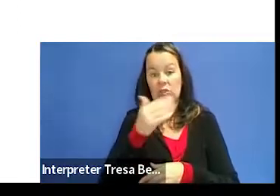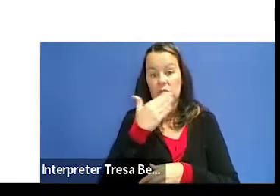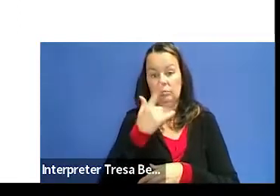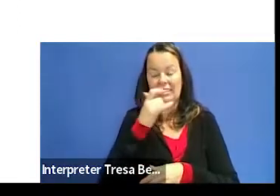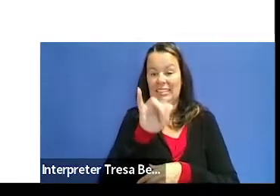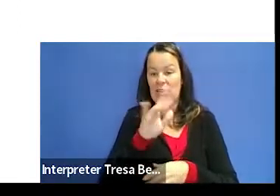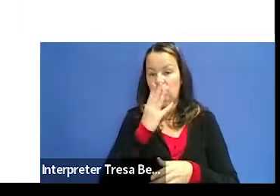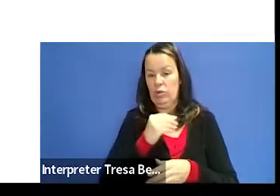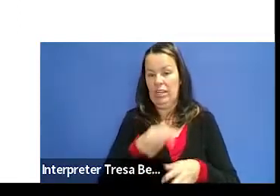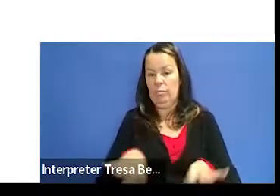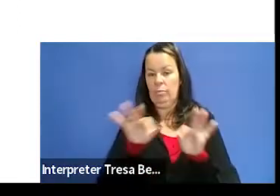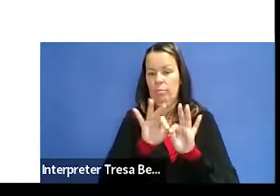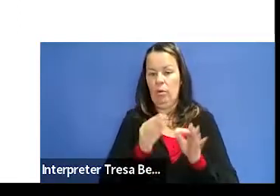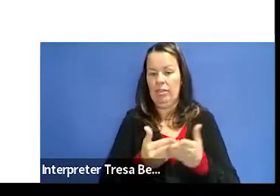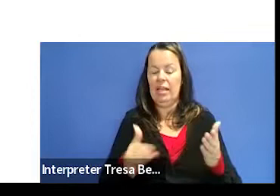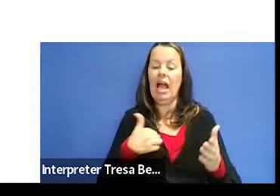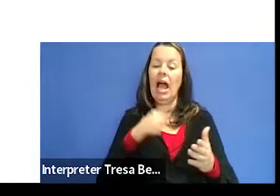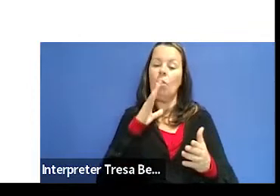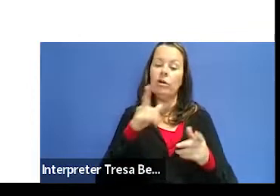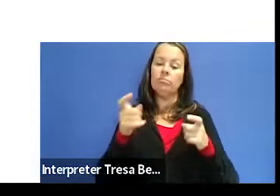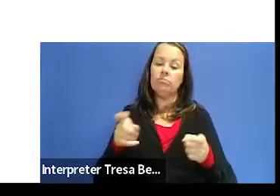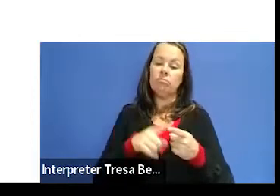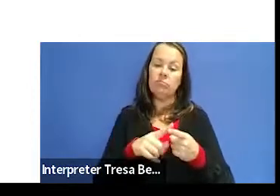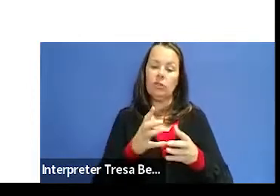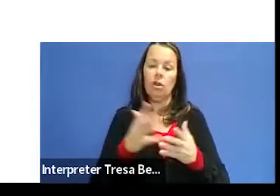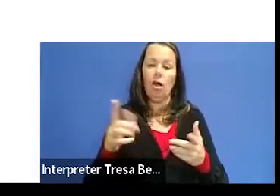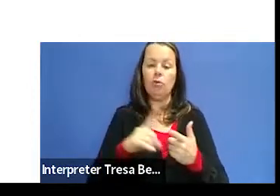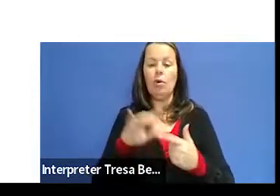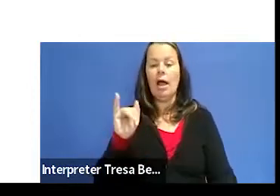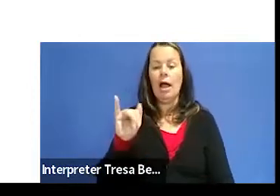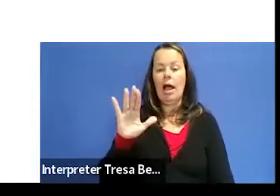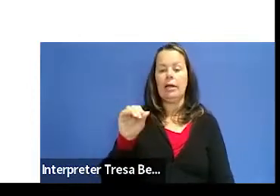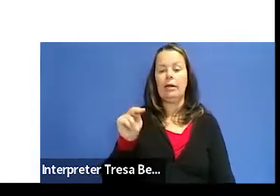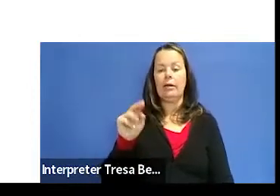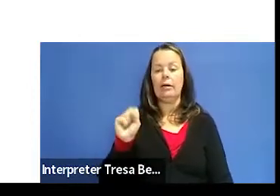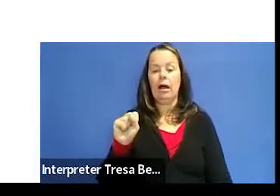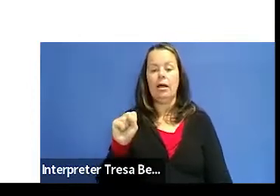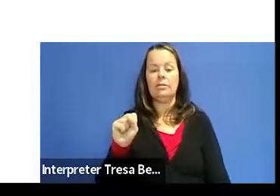I attribute a lot of that to icons. Like icons serving as links and buttons.